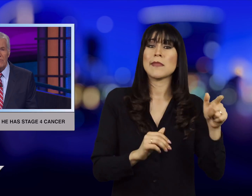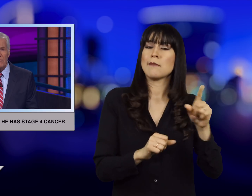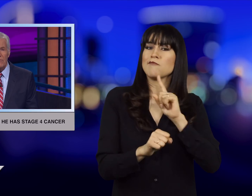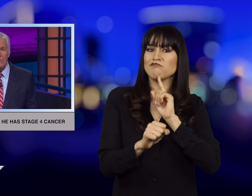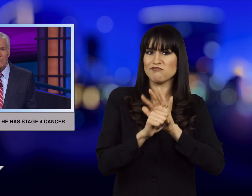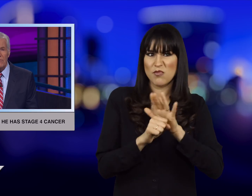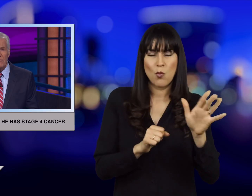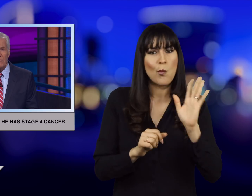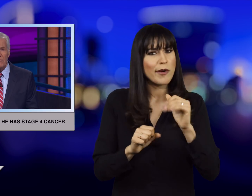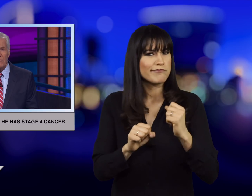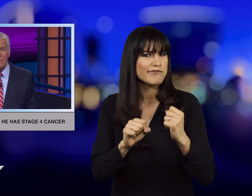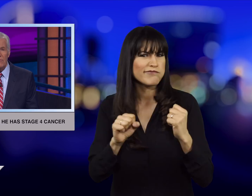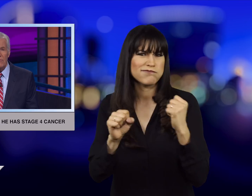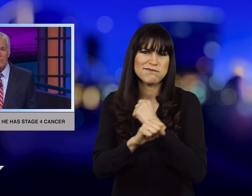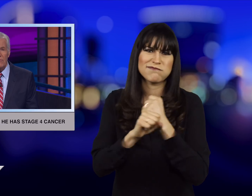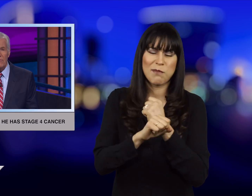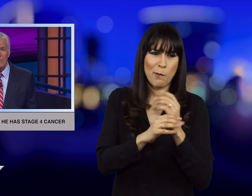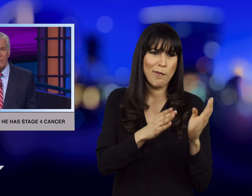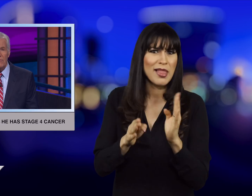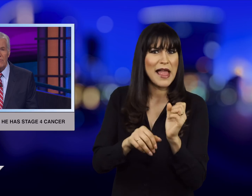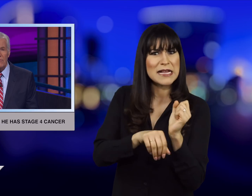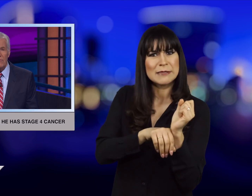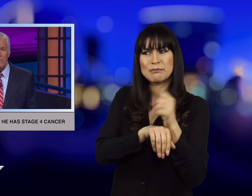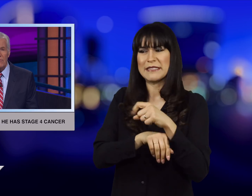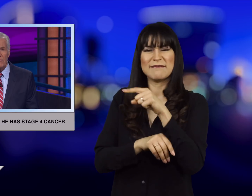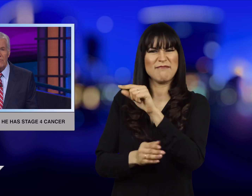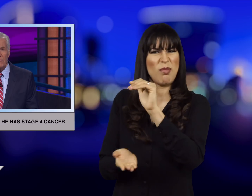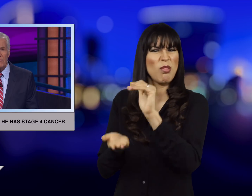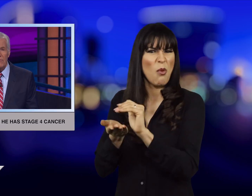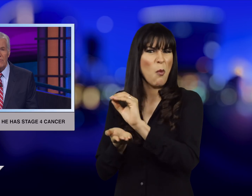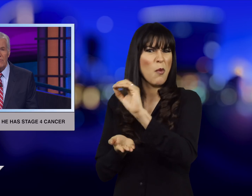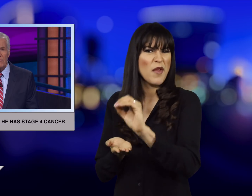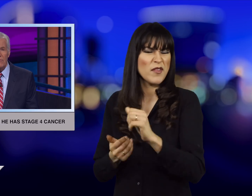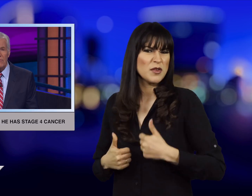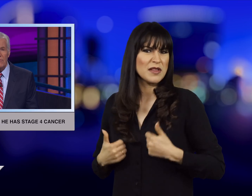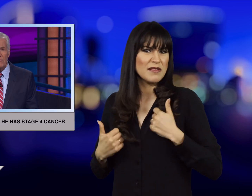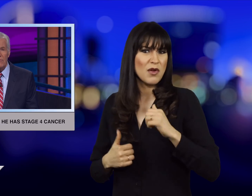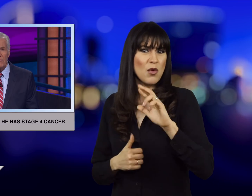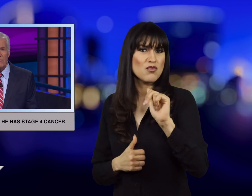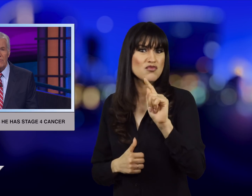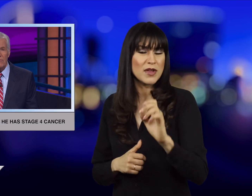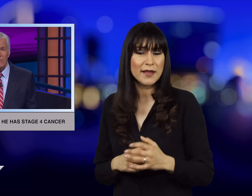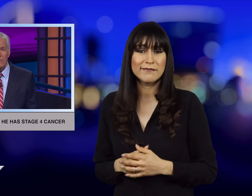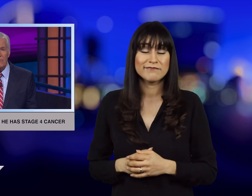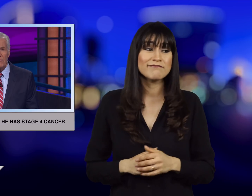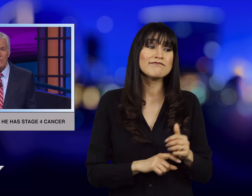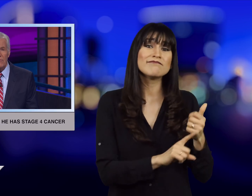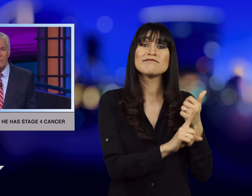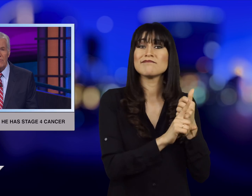But Trebek promised to fight and said he plans on beating the low survival rate for the disease.